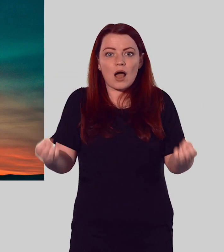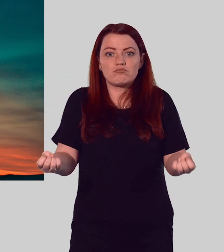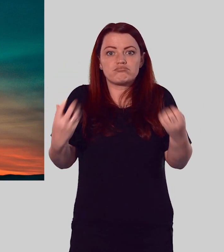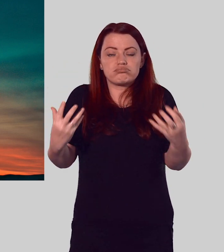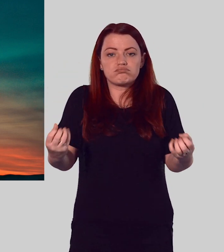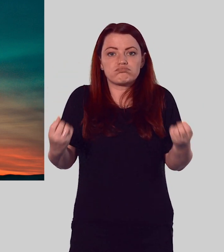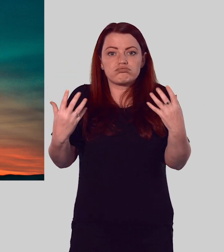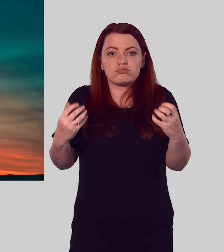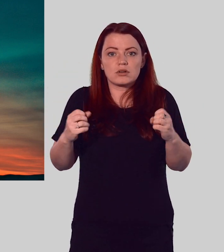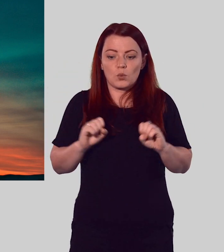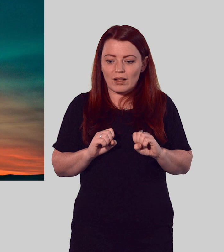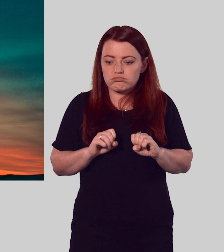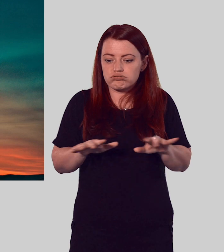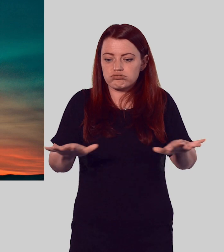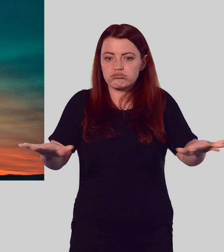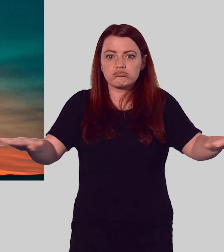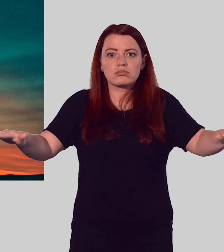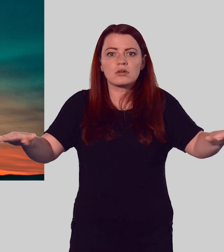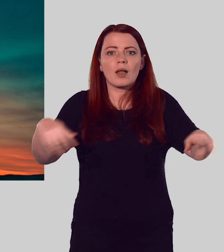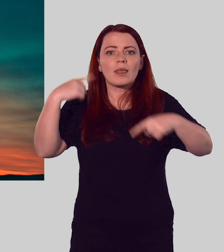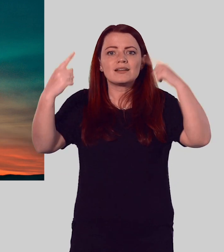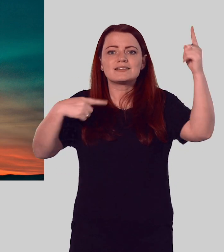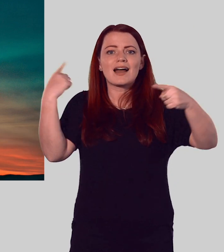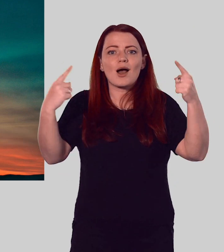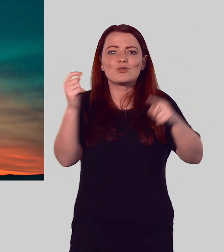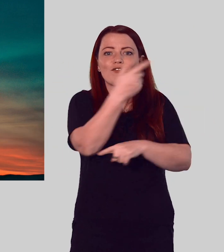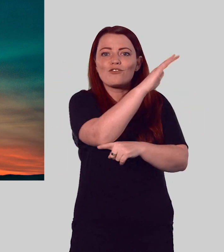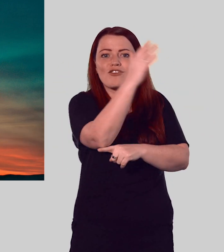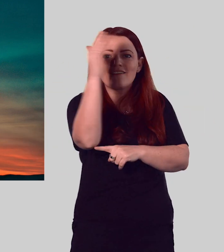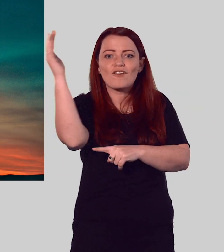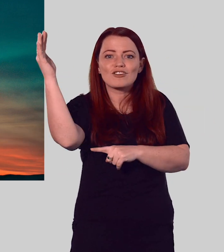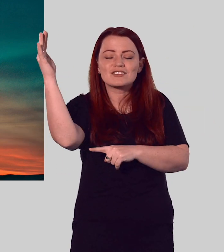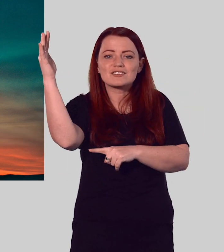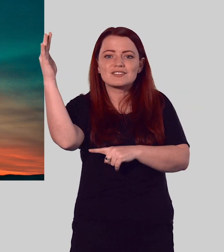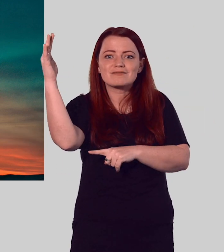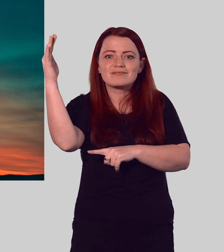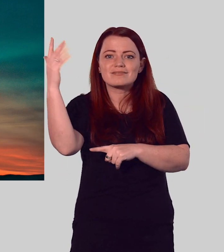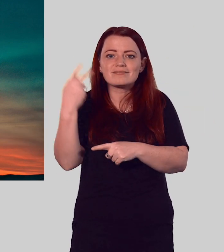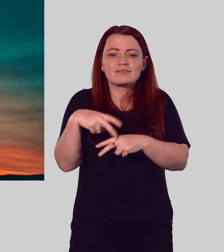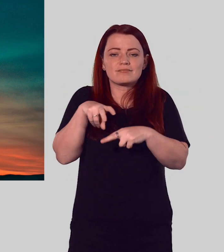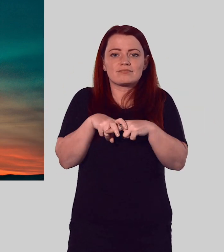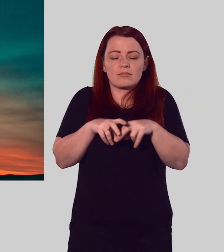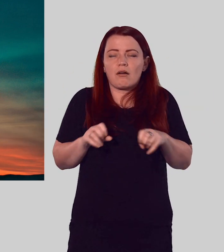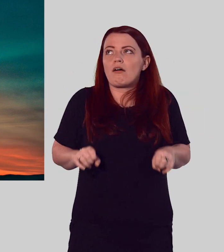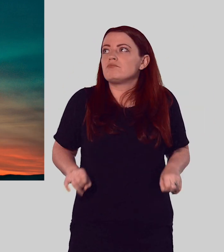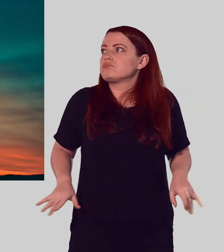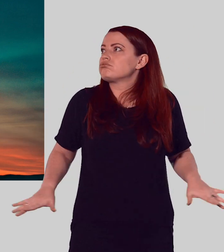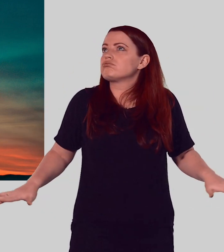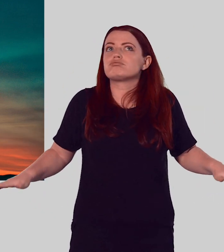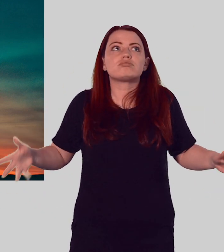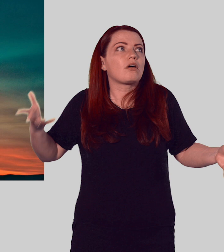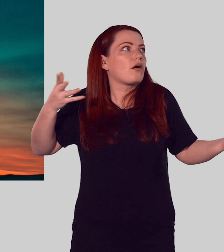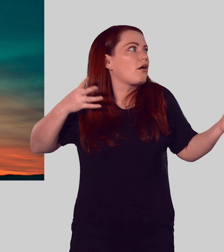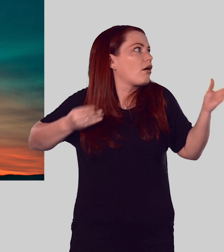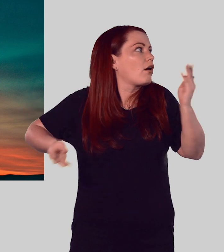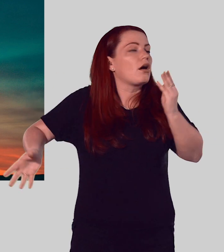to admit sounds of the rainforest, so we're very keen in making sure that we're able to connect to our